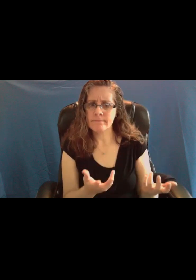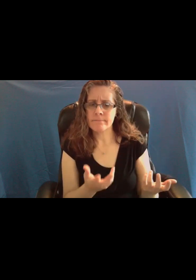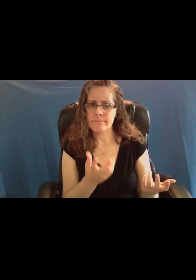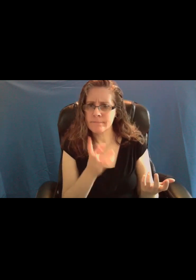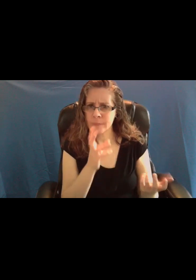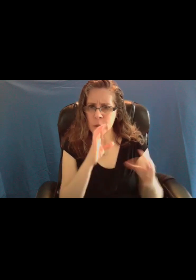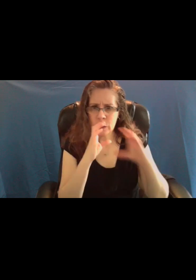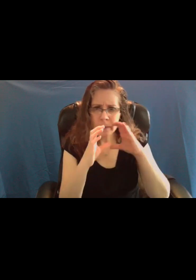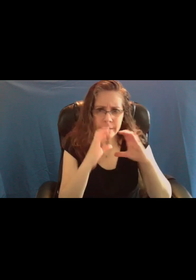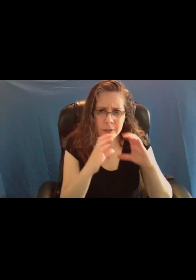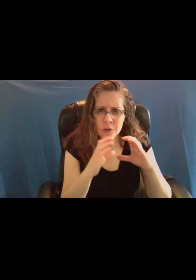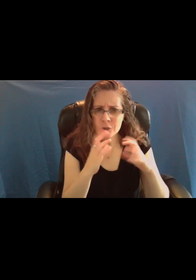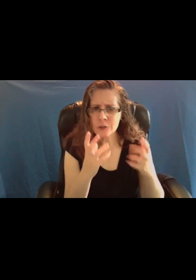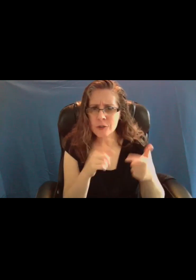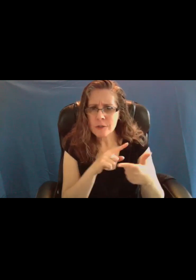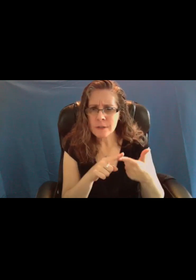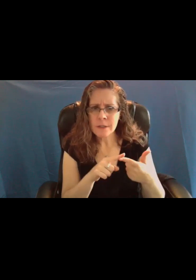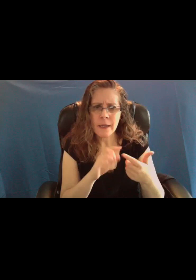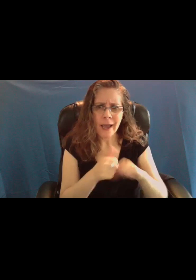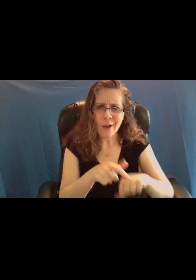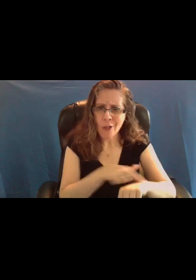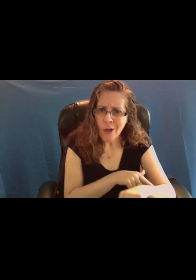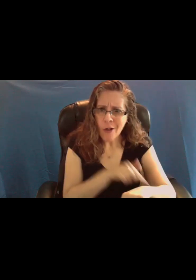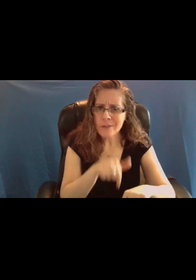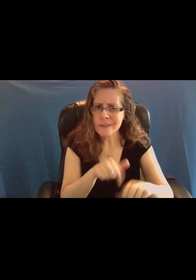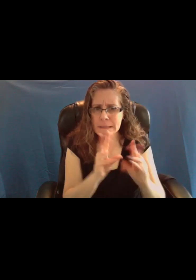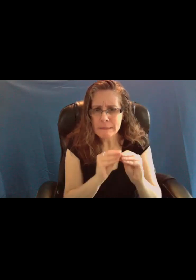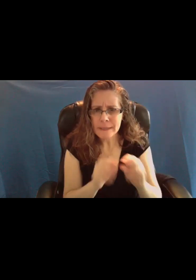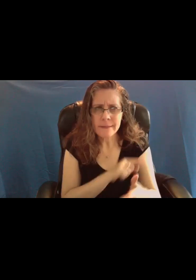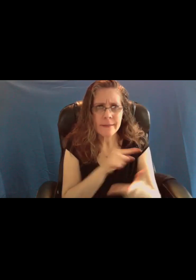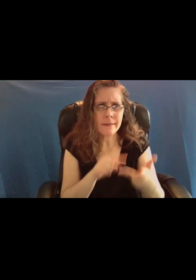communication, the length, the complexity, and the context.